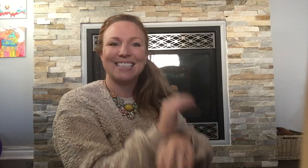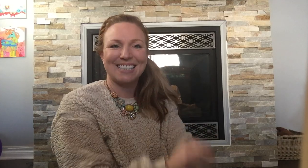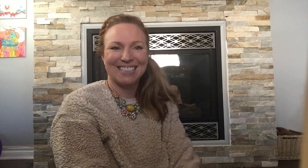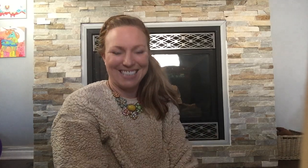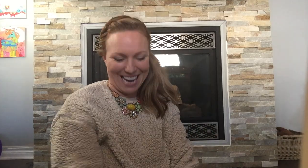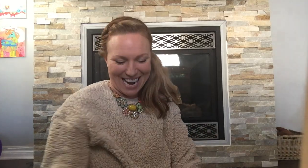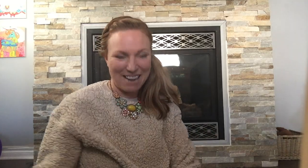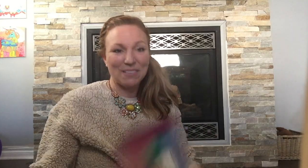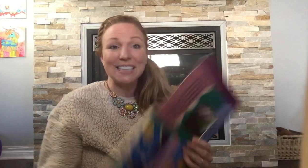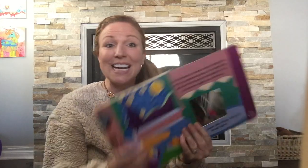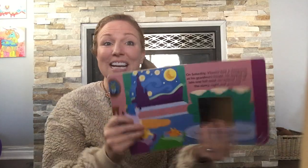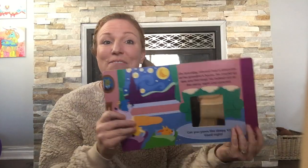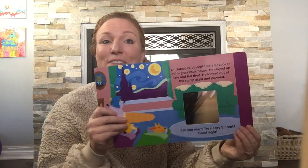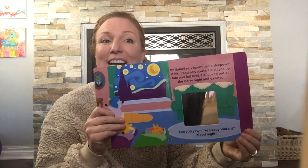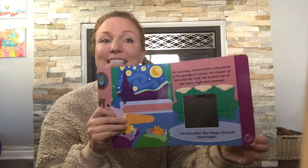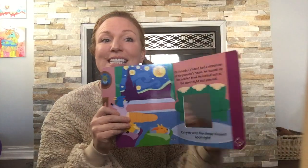And, I believe friends,